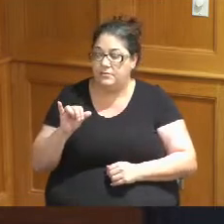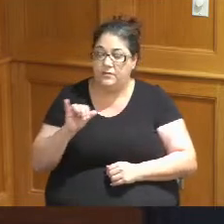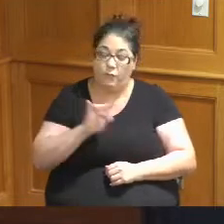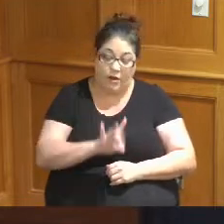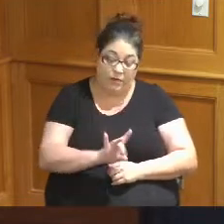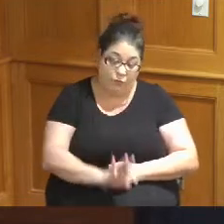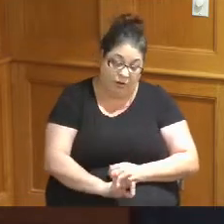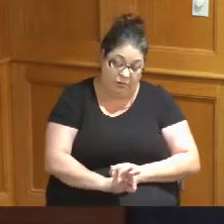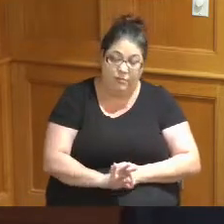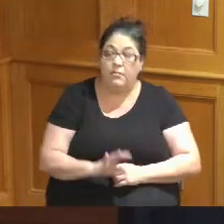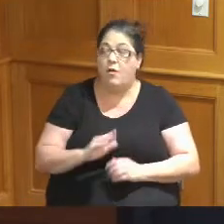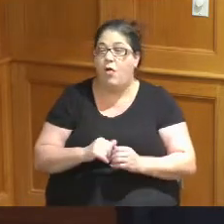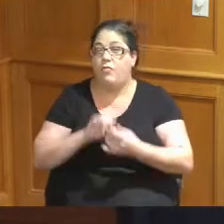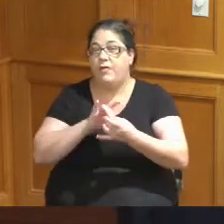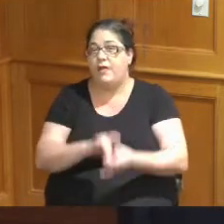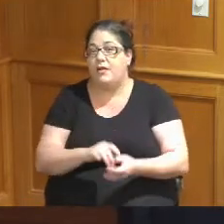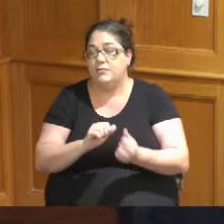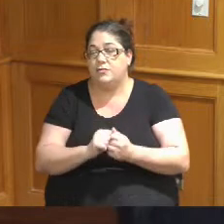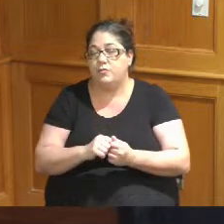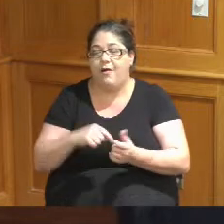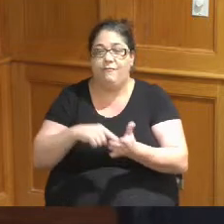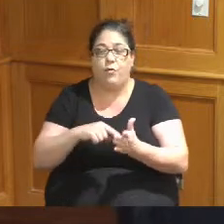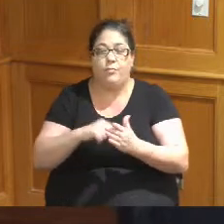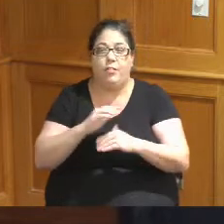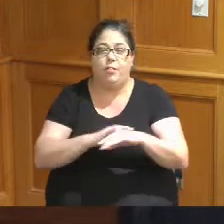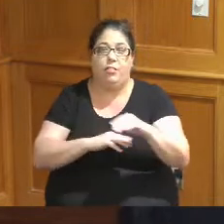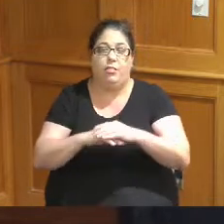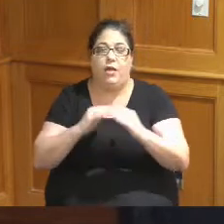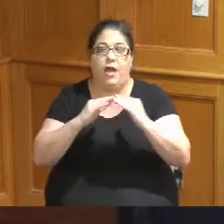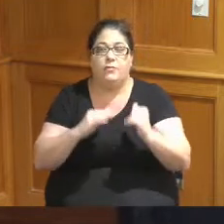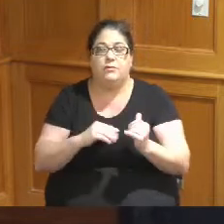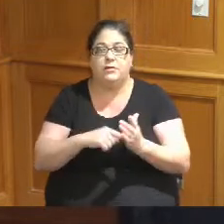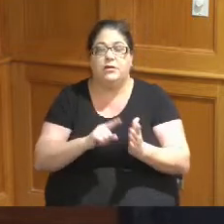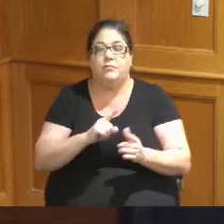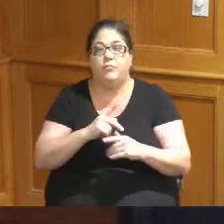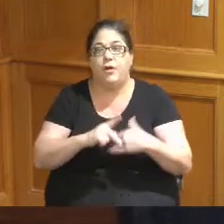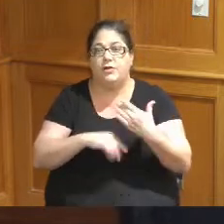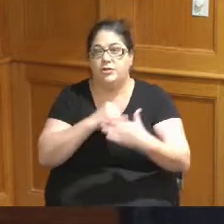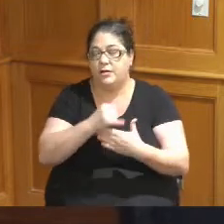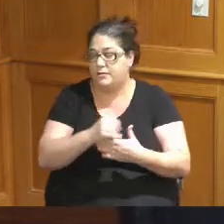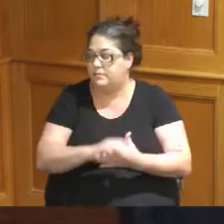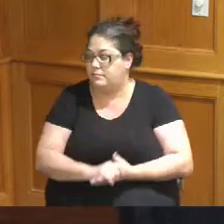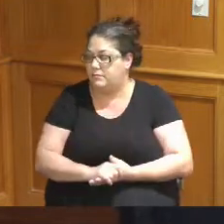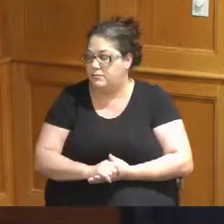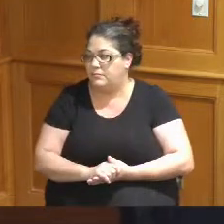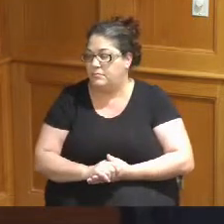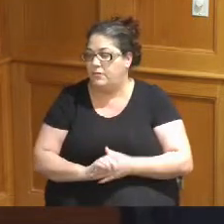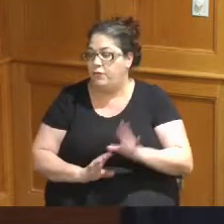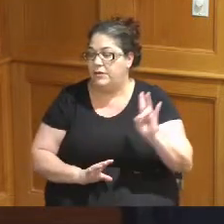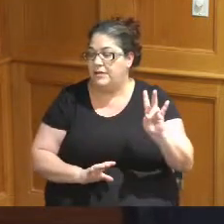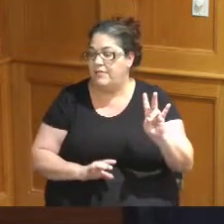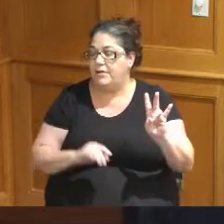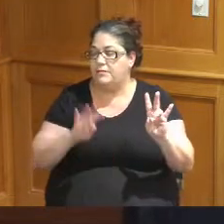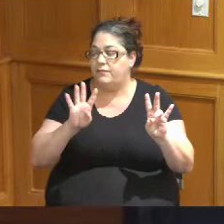49 all relate to affordable housing projects item 47 is for four hundred thousand dollars